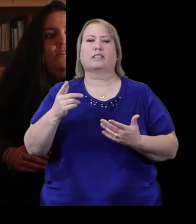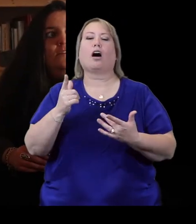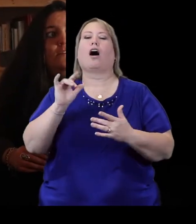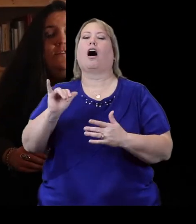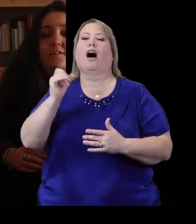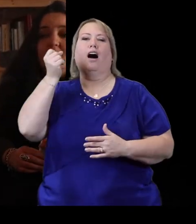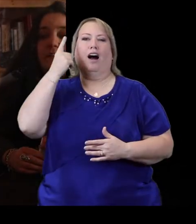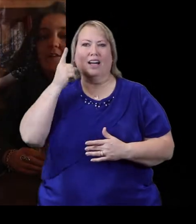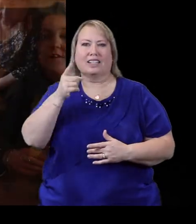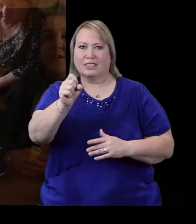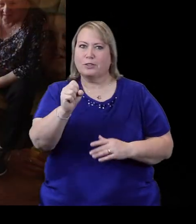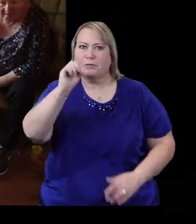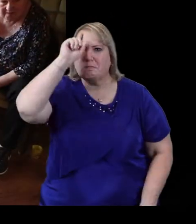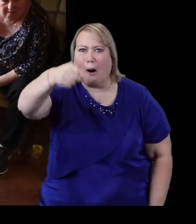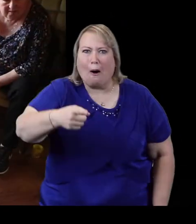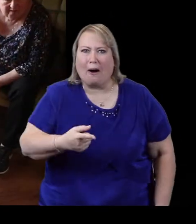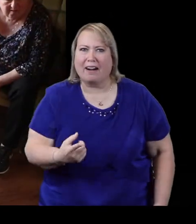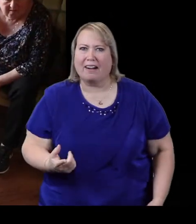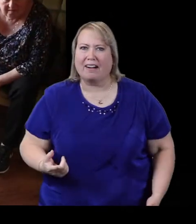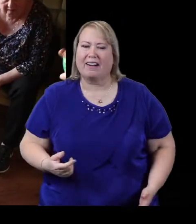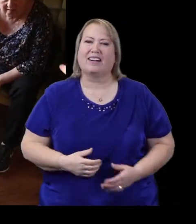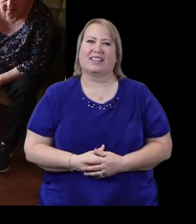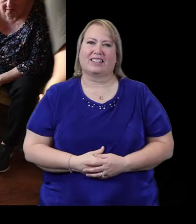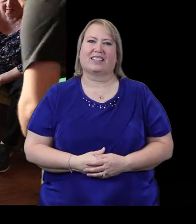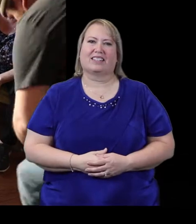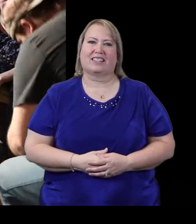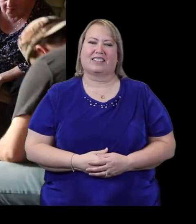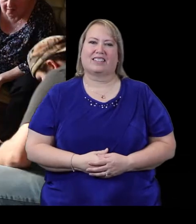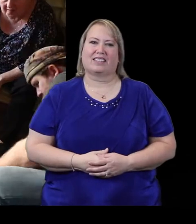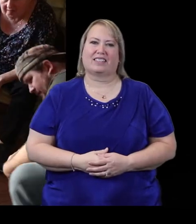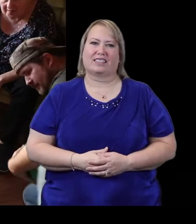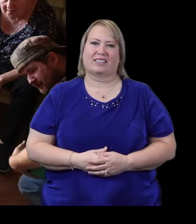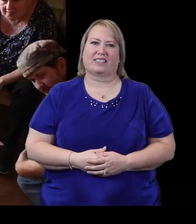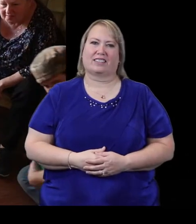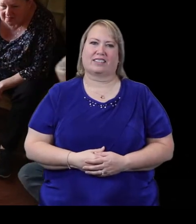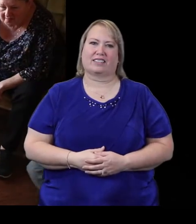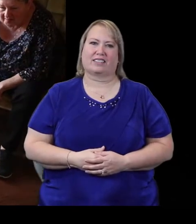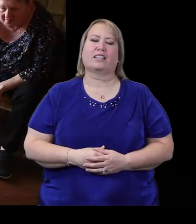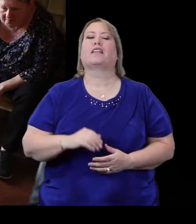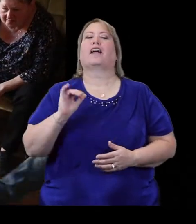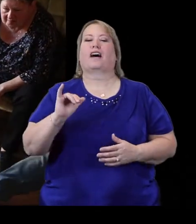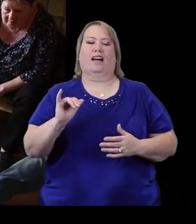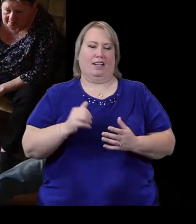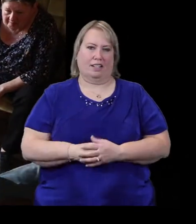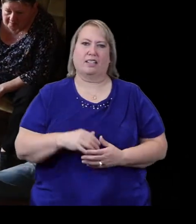He's so smart. Look. That's a big ball.